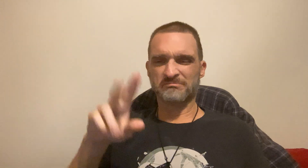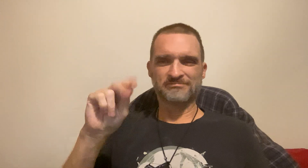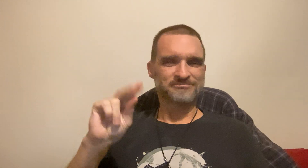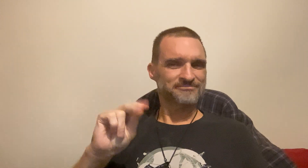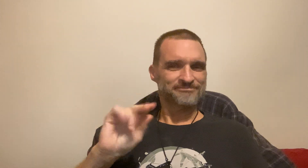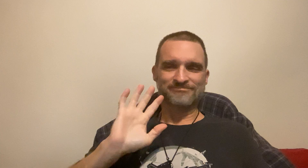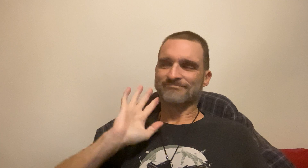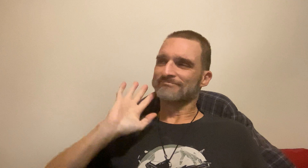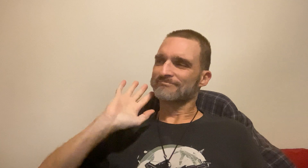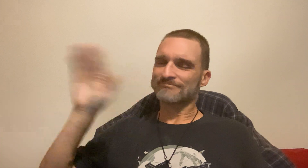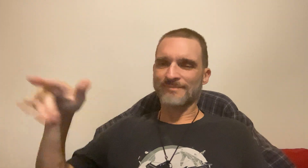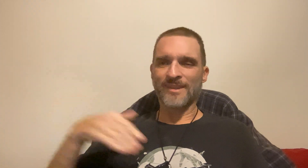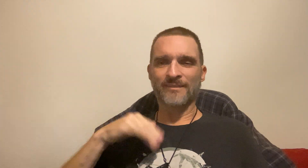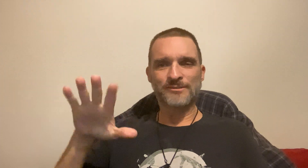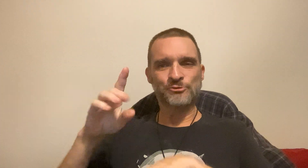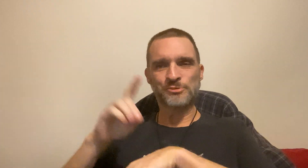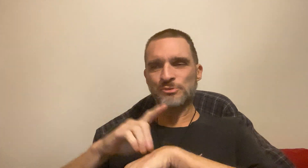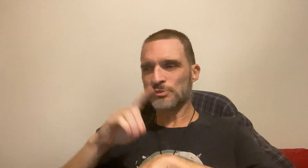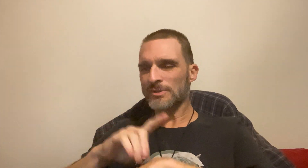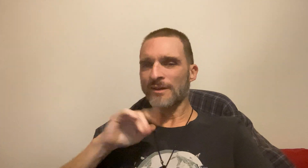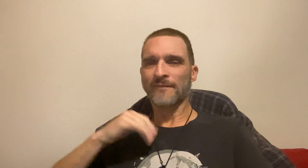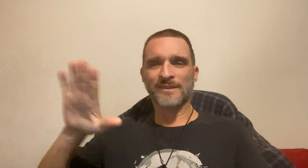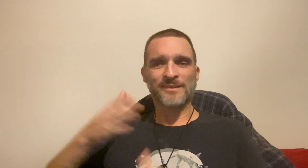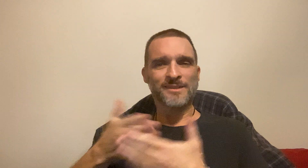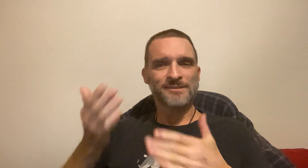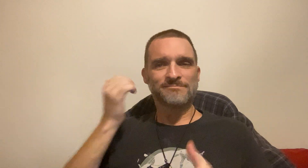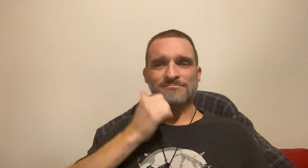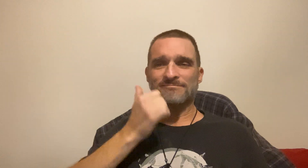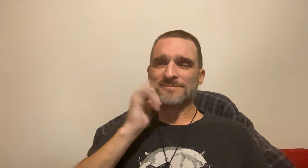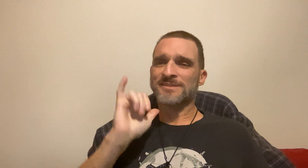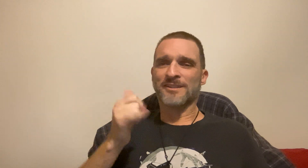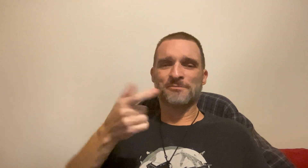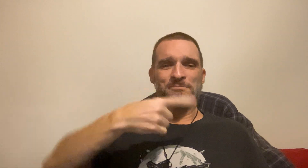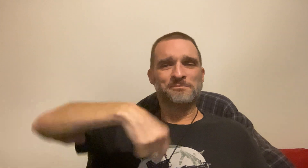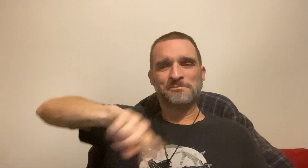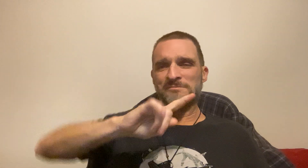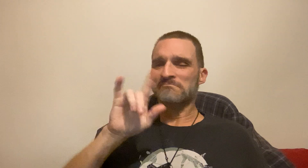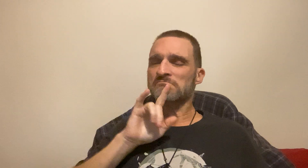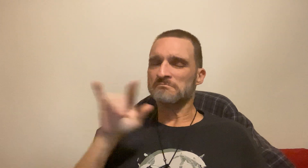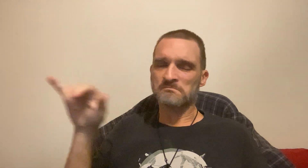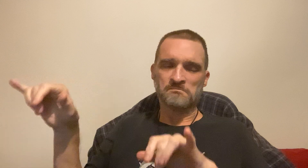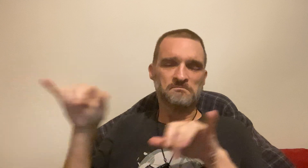to come. No, no he has his duty and he has his things everyday the same way as the rest of us.